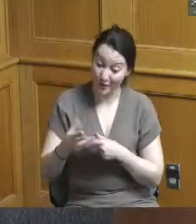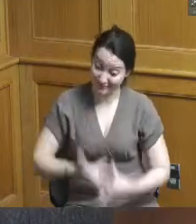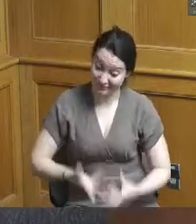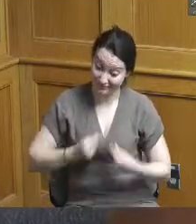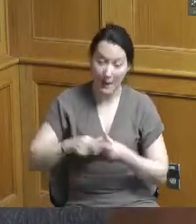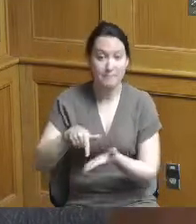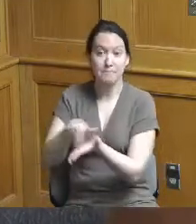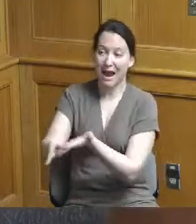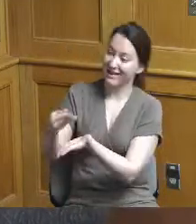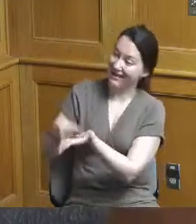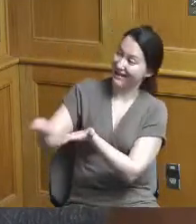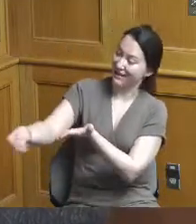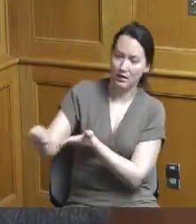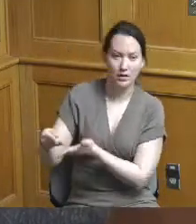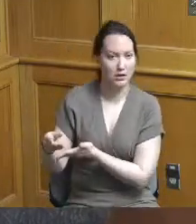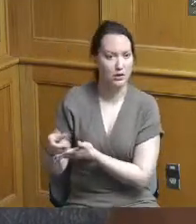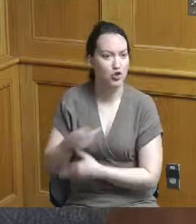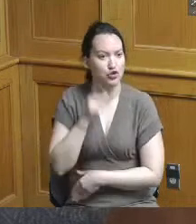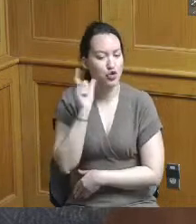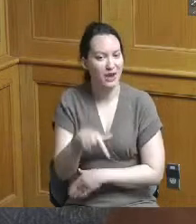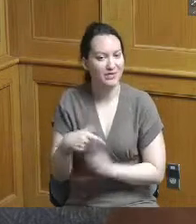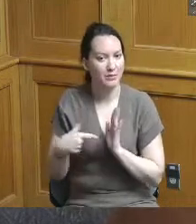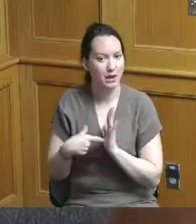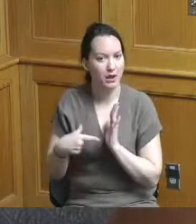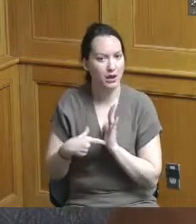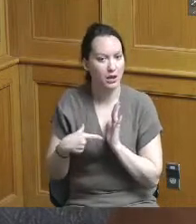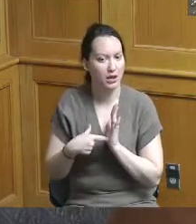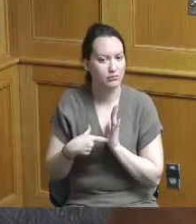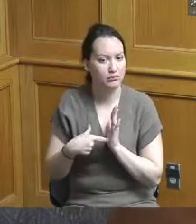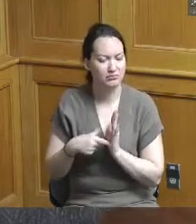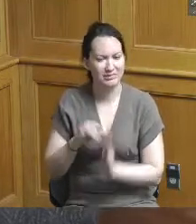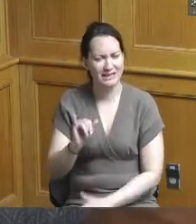the money to pay for the property and then they don't have to be indemnified so I guess I got a